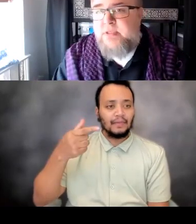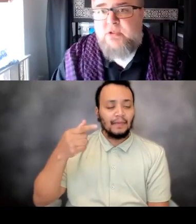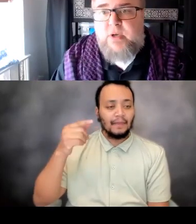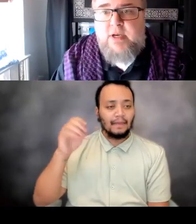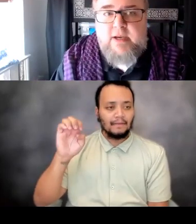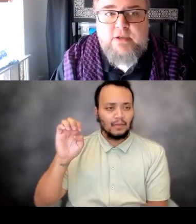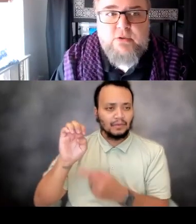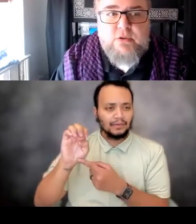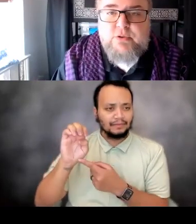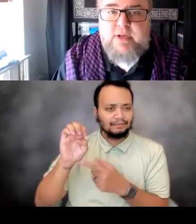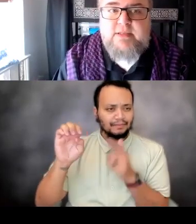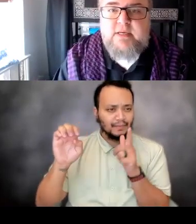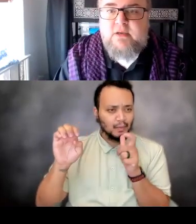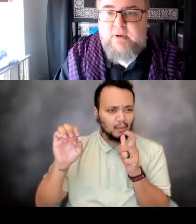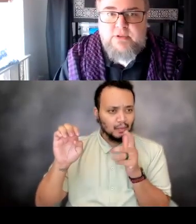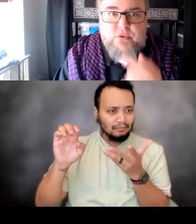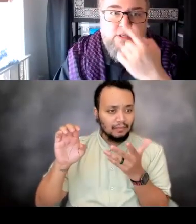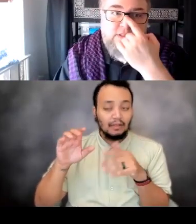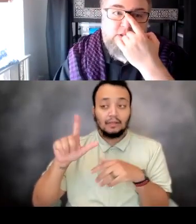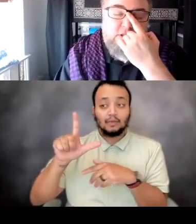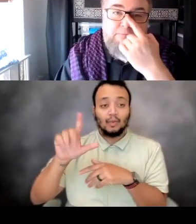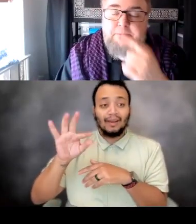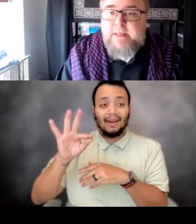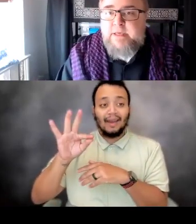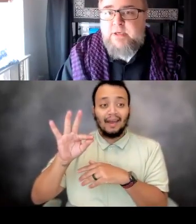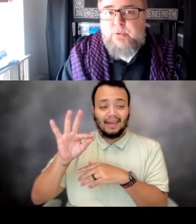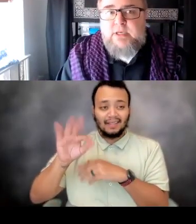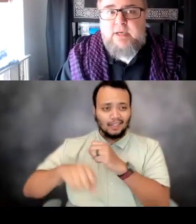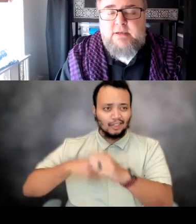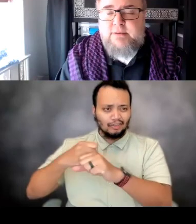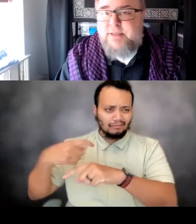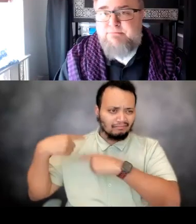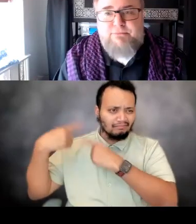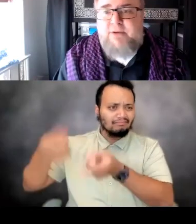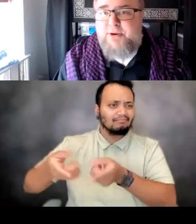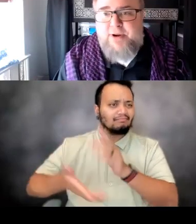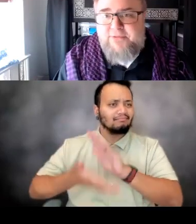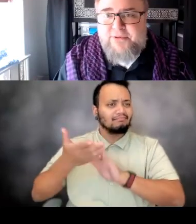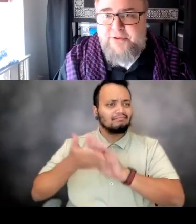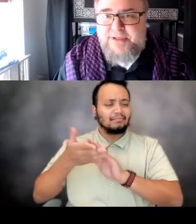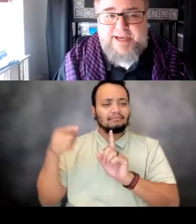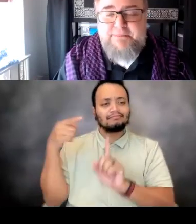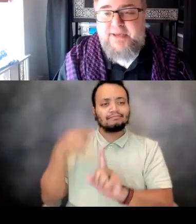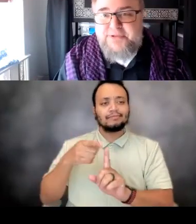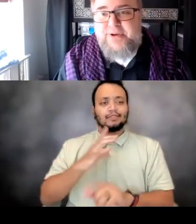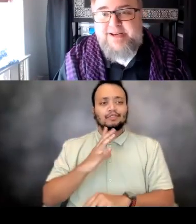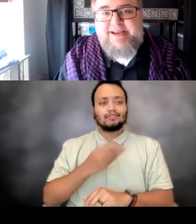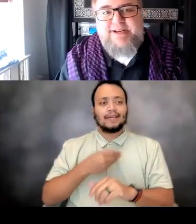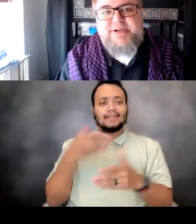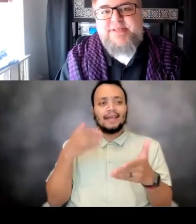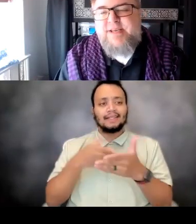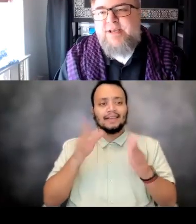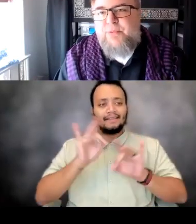FORGE is a 29-year-old trans anti-violence organization. We have been around for a long time, given 29 years.